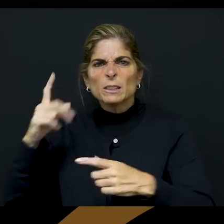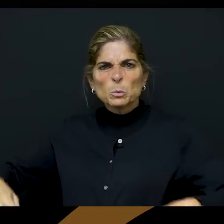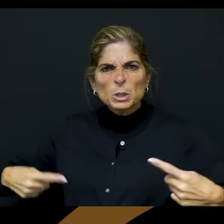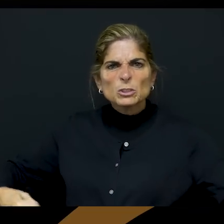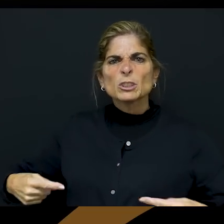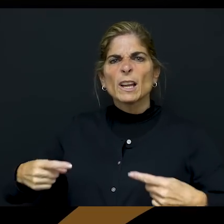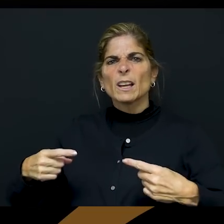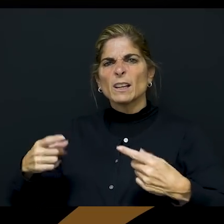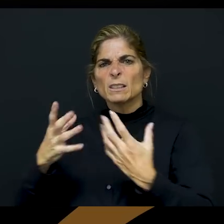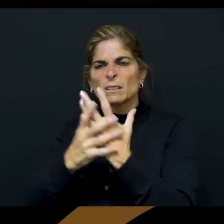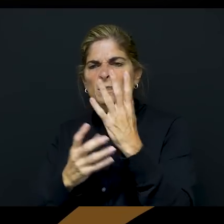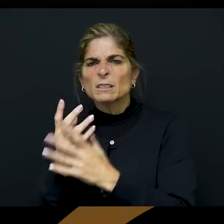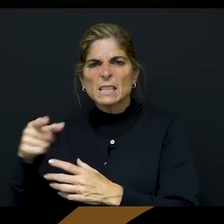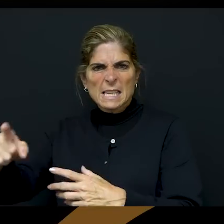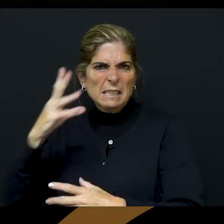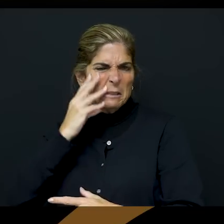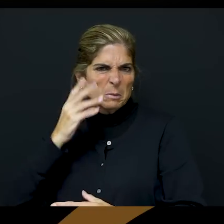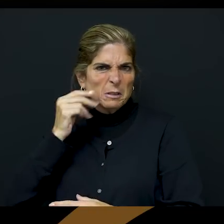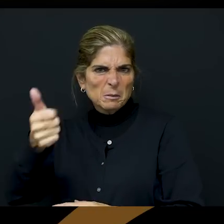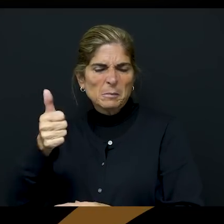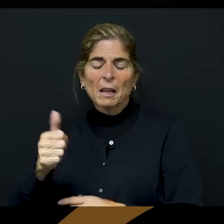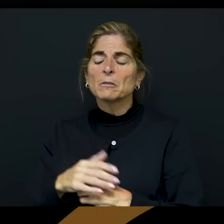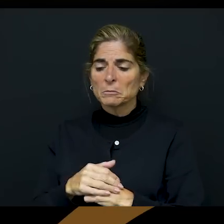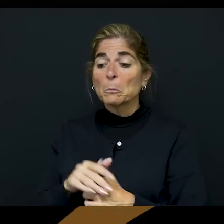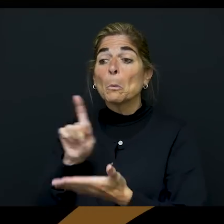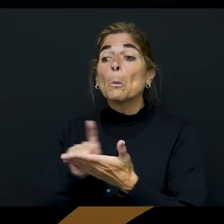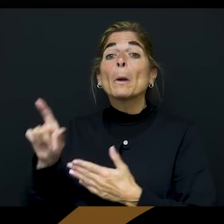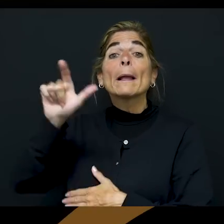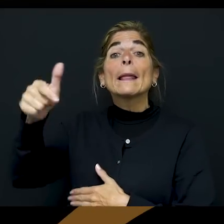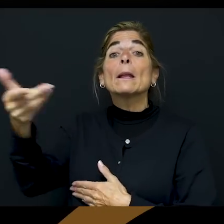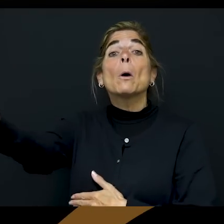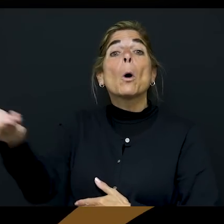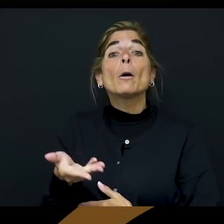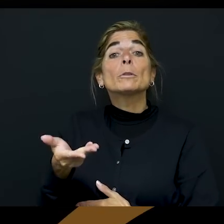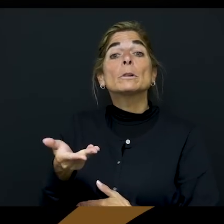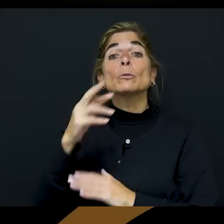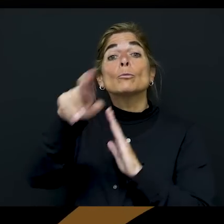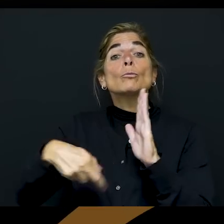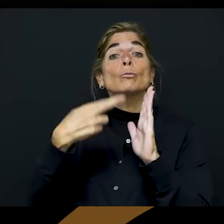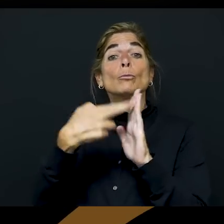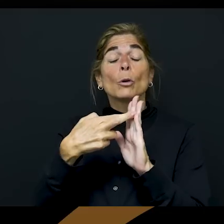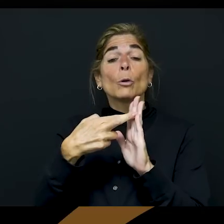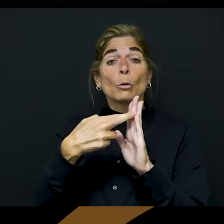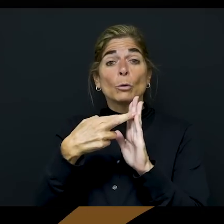the business opportunity and gotten to take the challenge as well. I, you know, I shared with him the business case